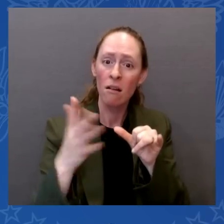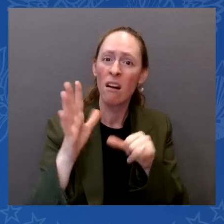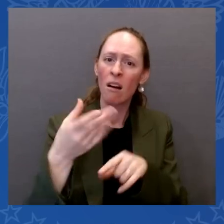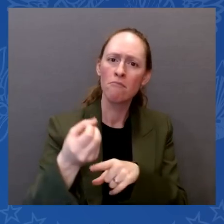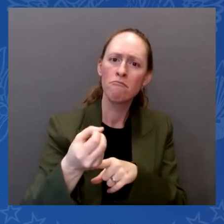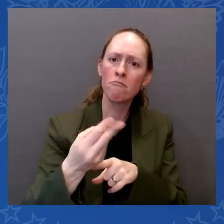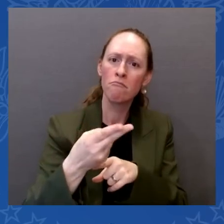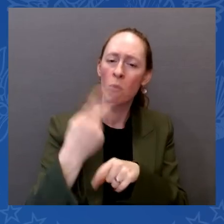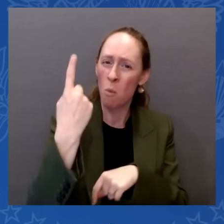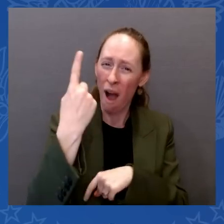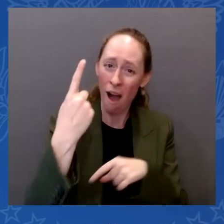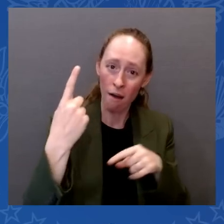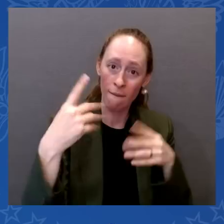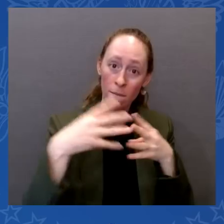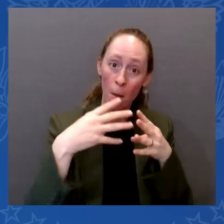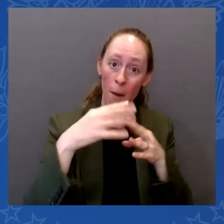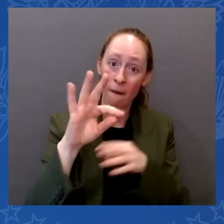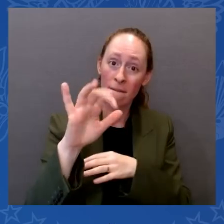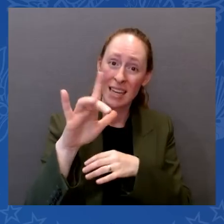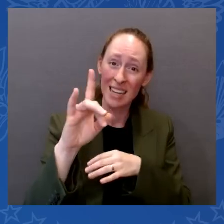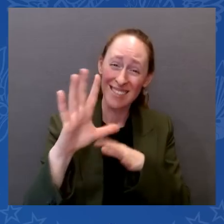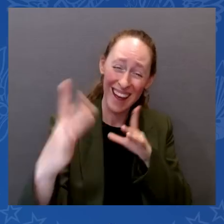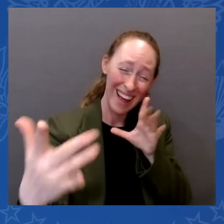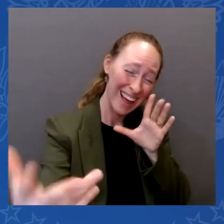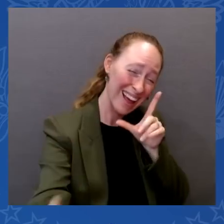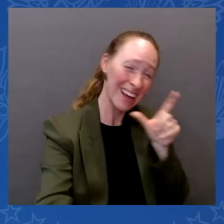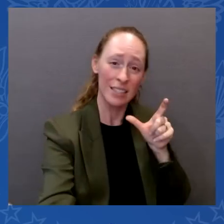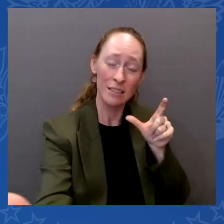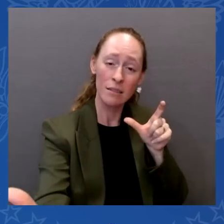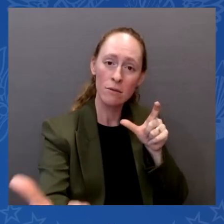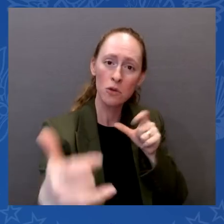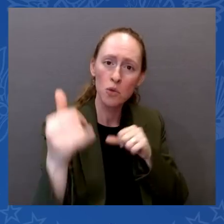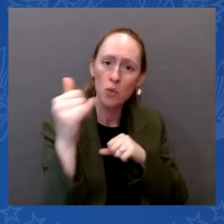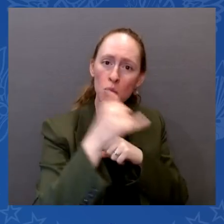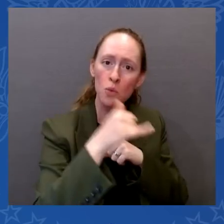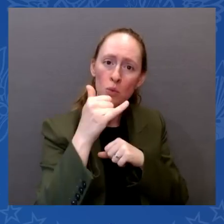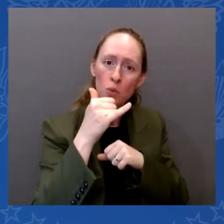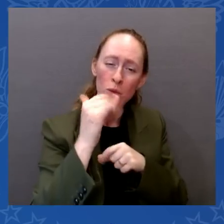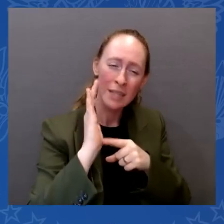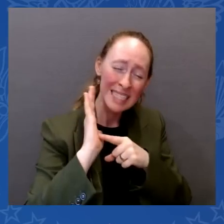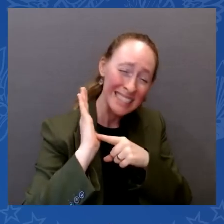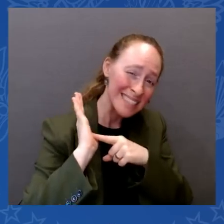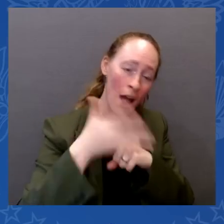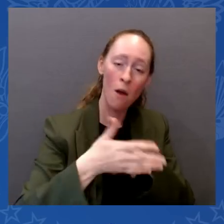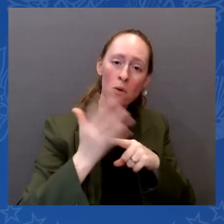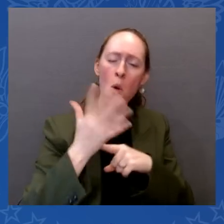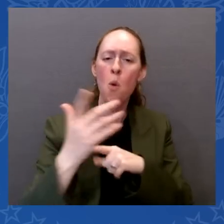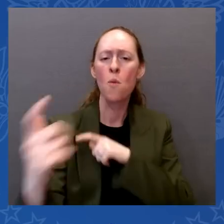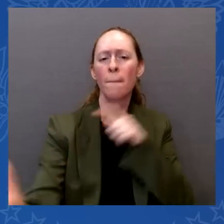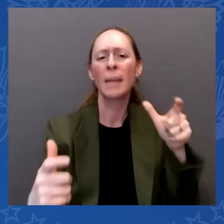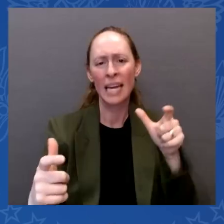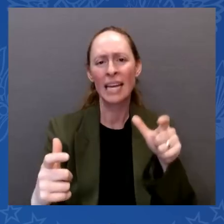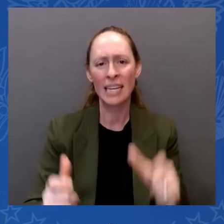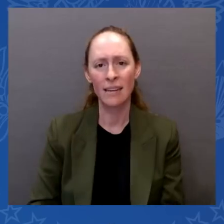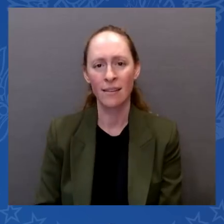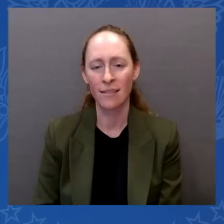Solar energy is cheaper than oil and gas and coal. Cheaper.